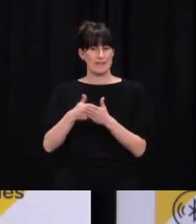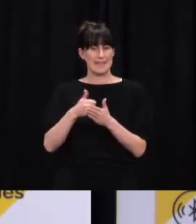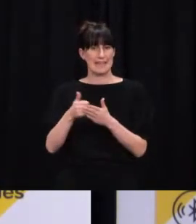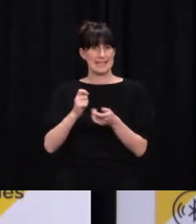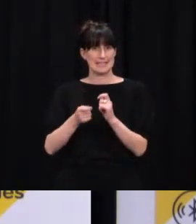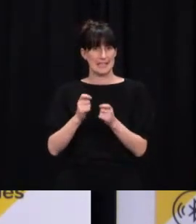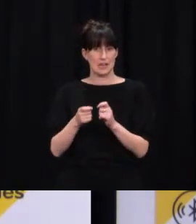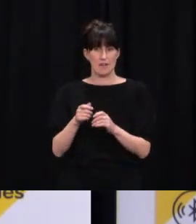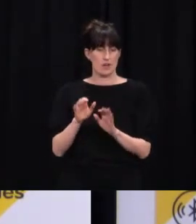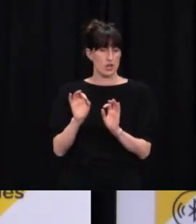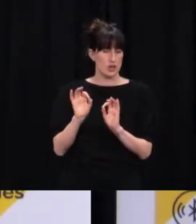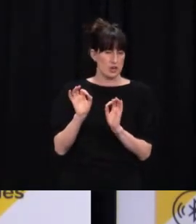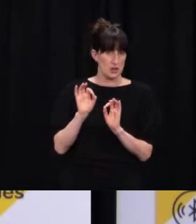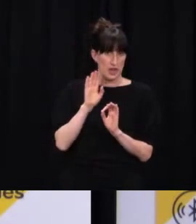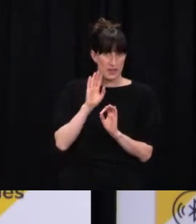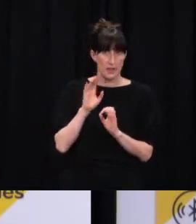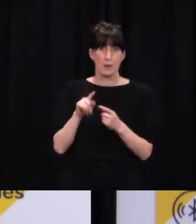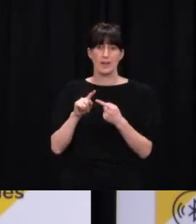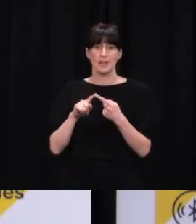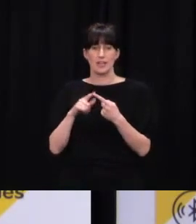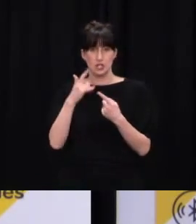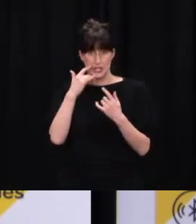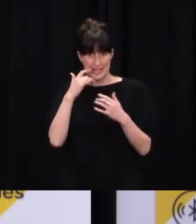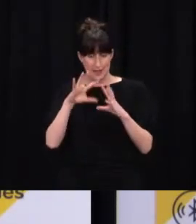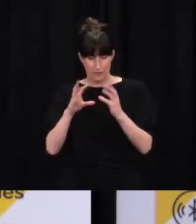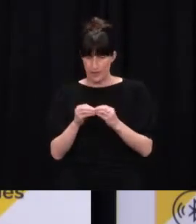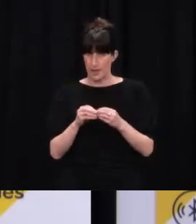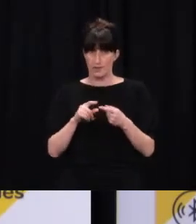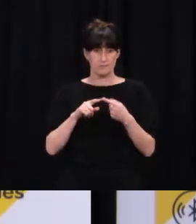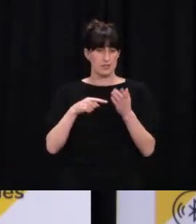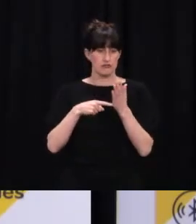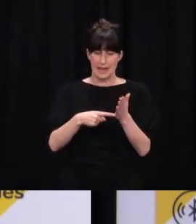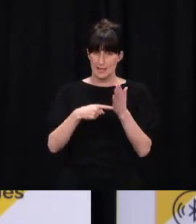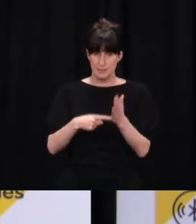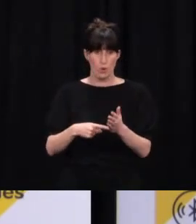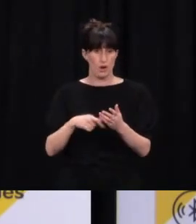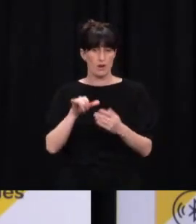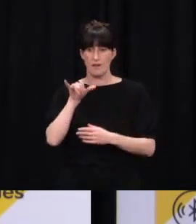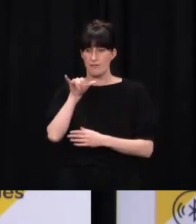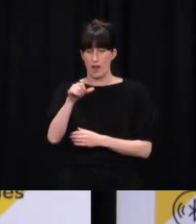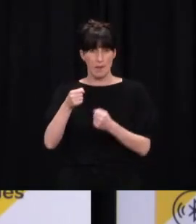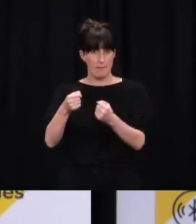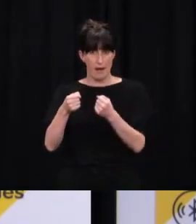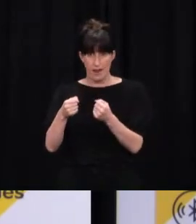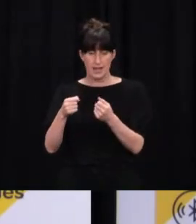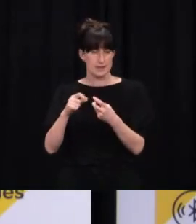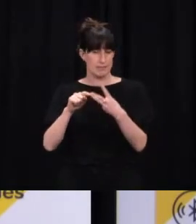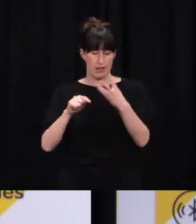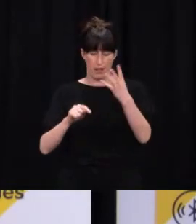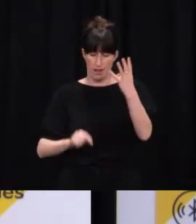got the flight from that